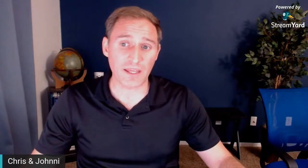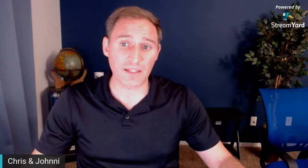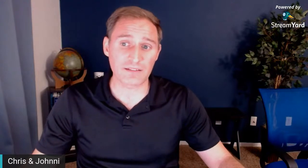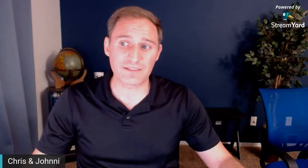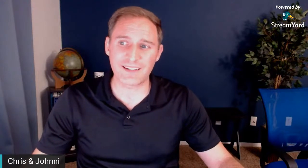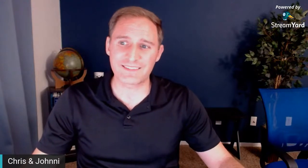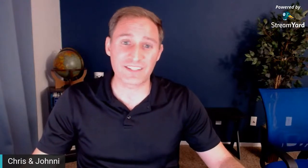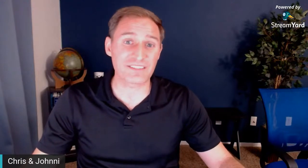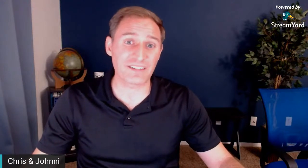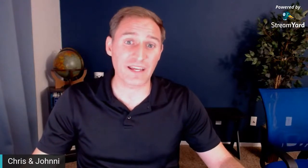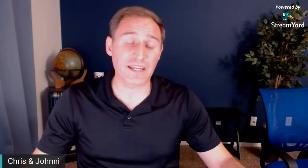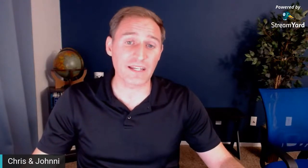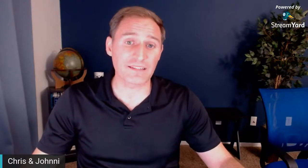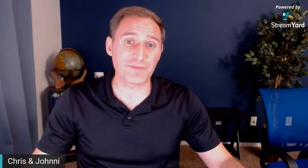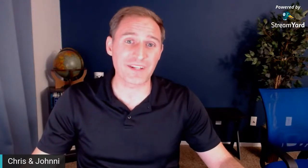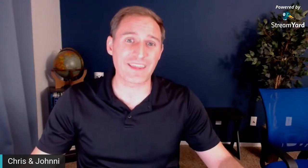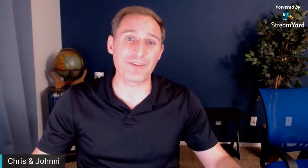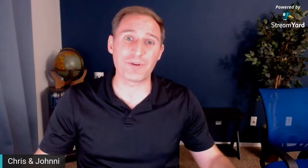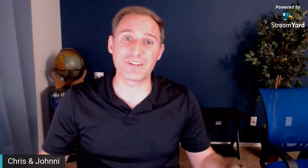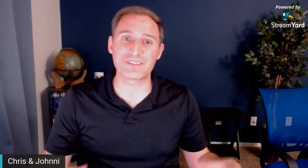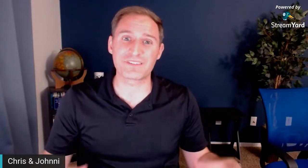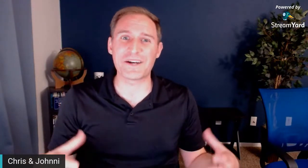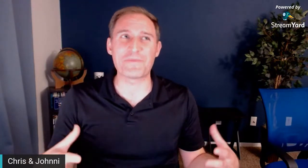and just tonight uh somebody that was um